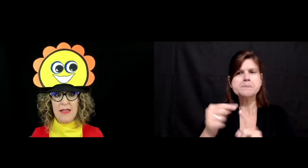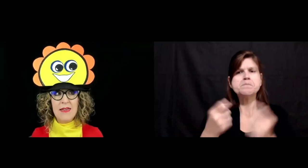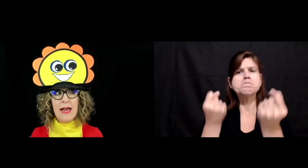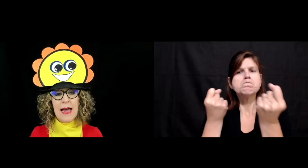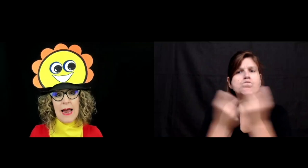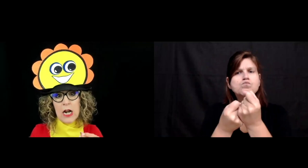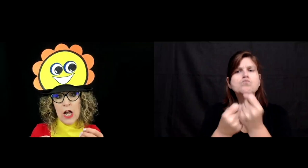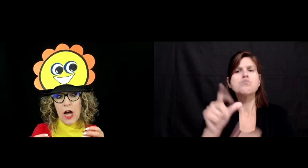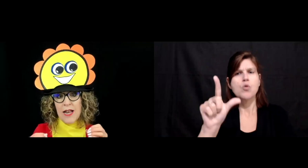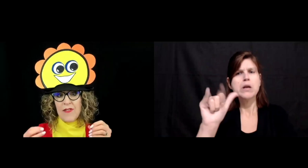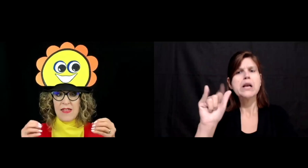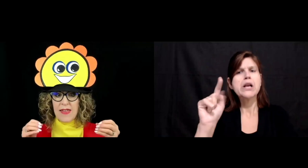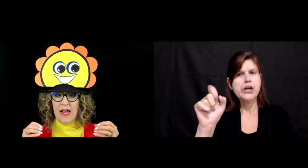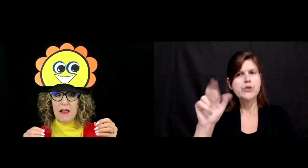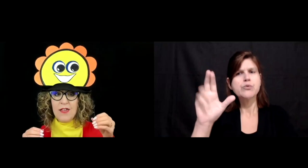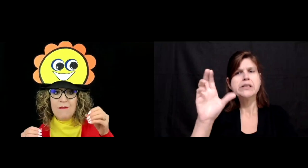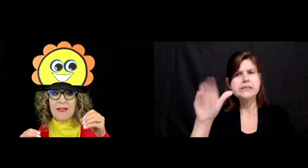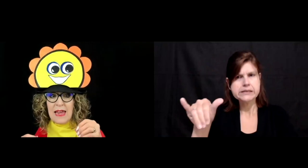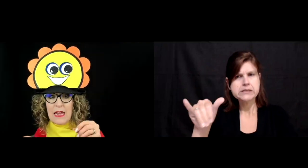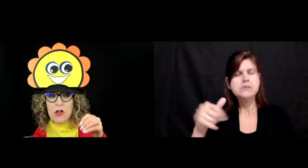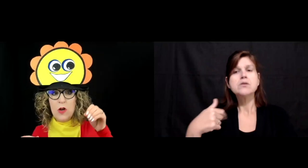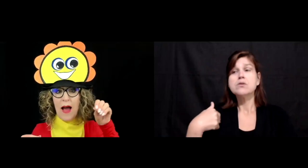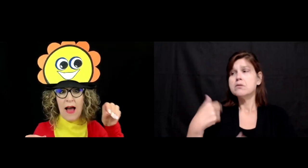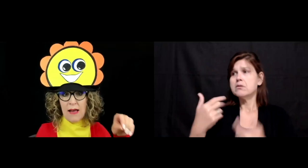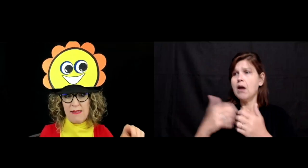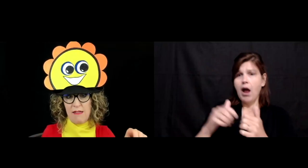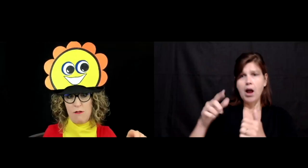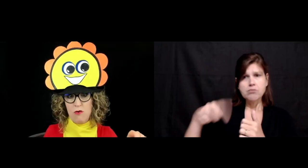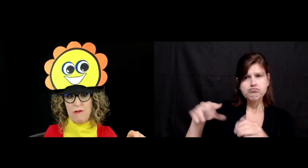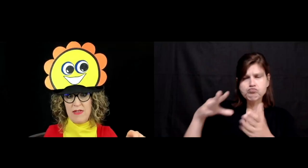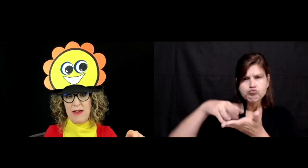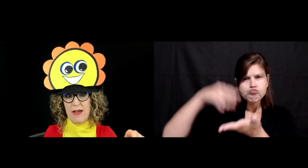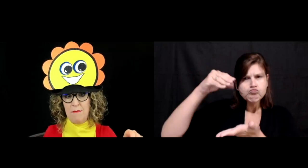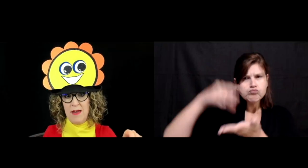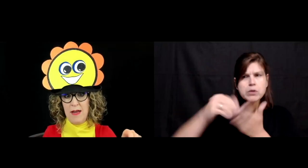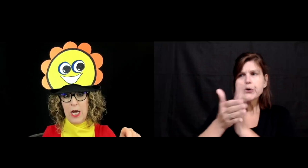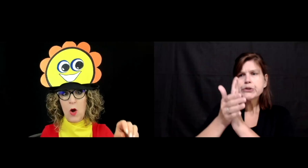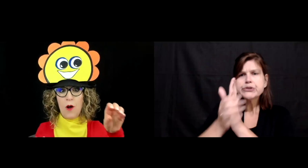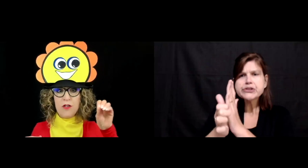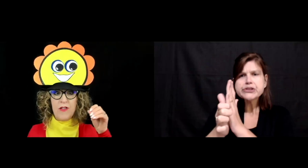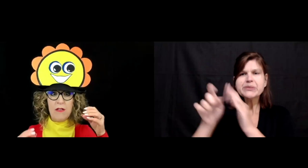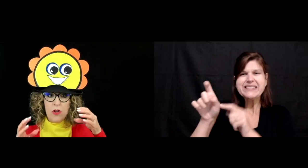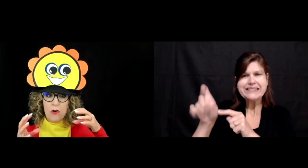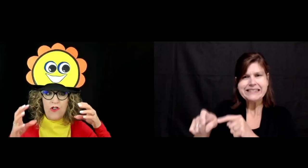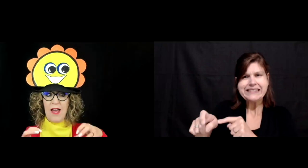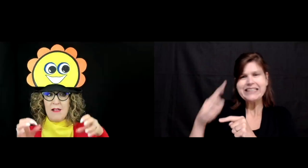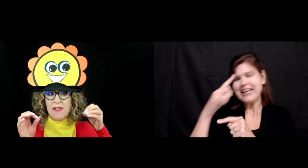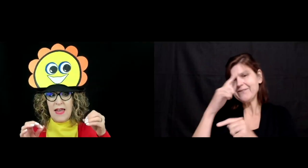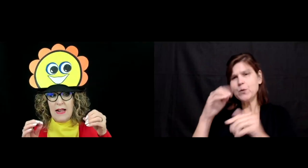and learning the skills you need to access "Story Time." You know, what are your child's skills